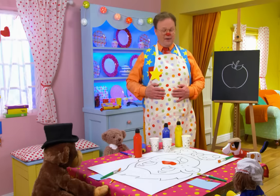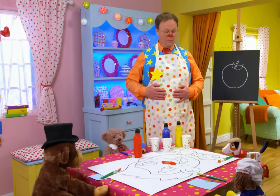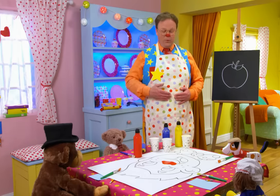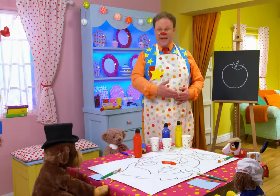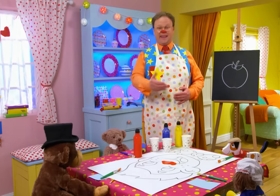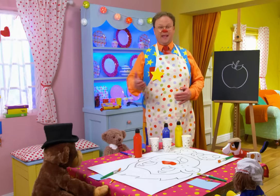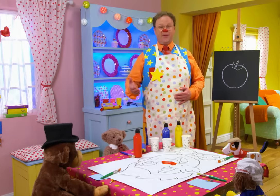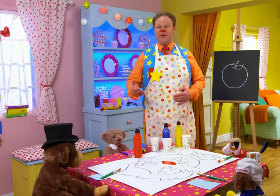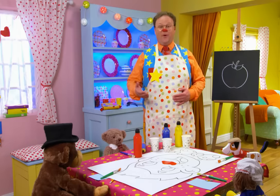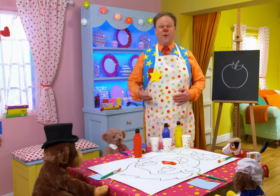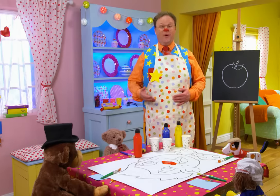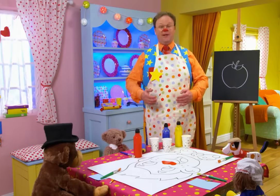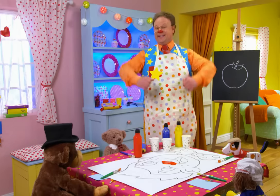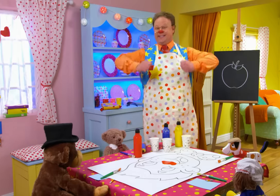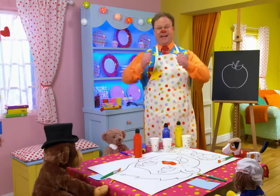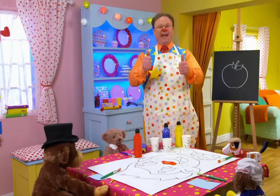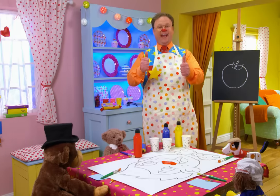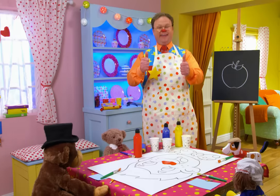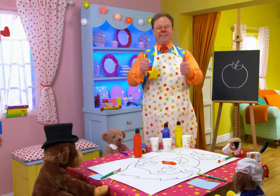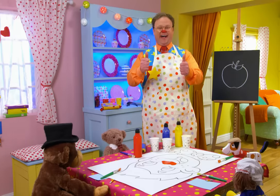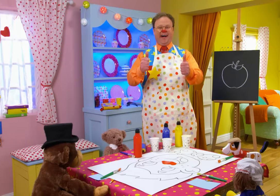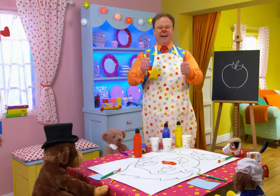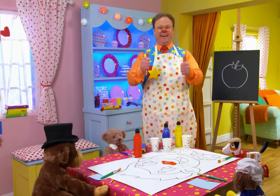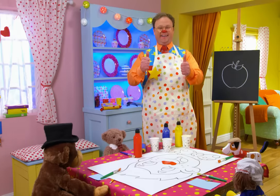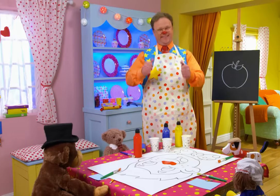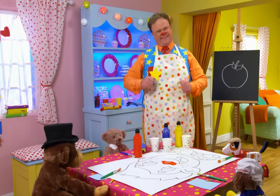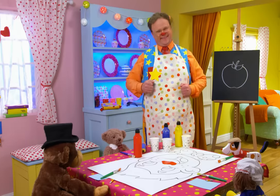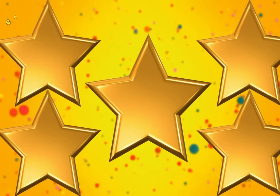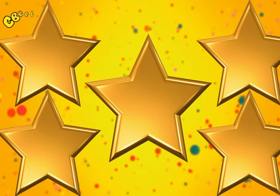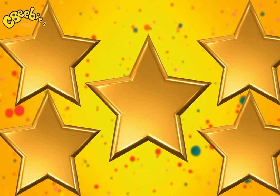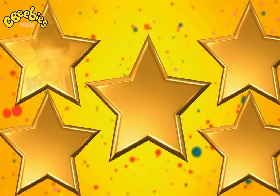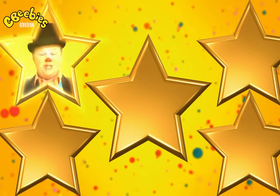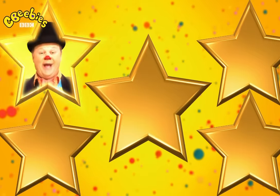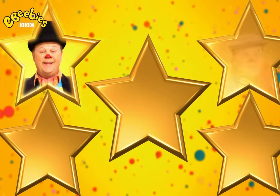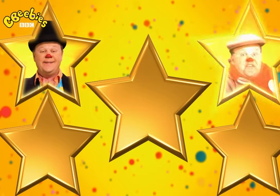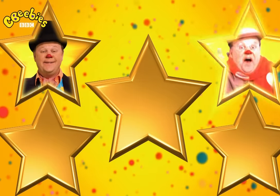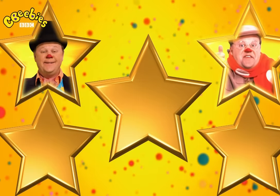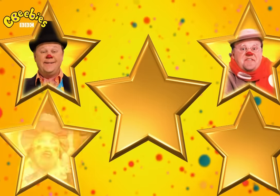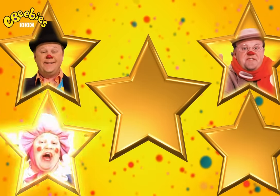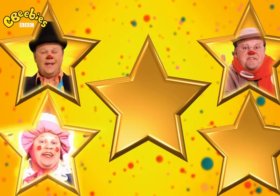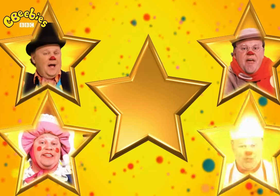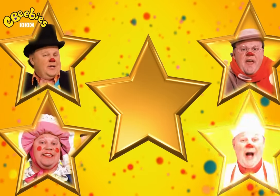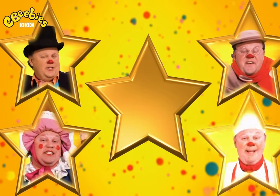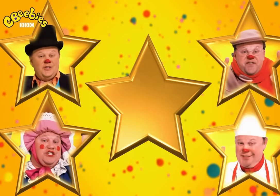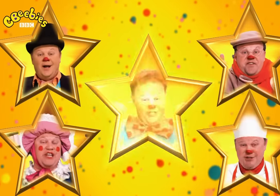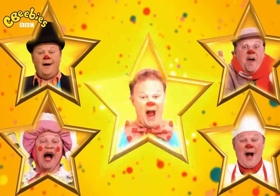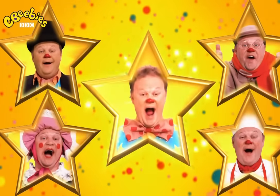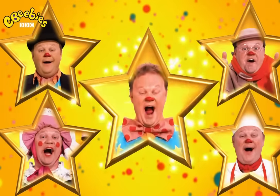and we think that you're all shining stars shine shine shine shine